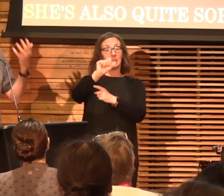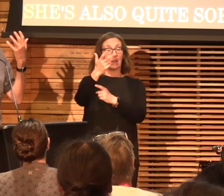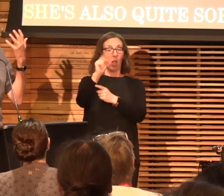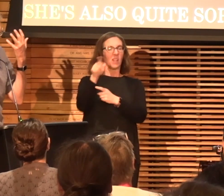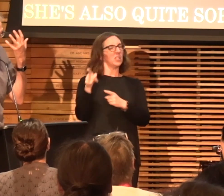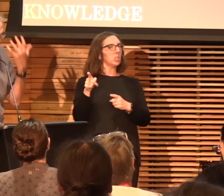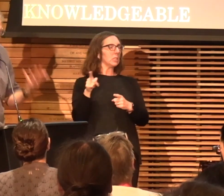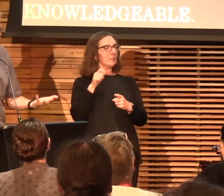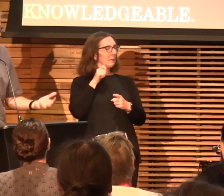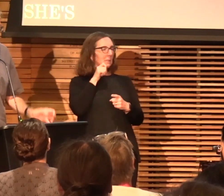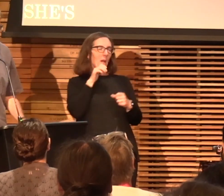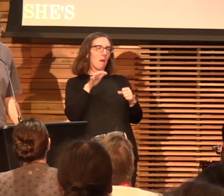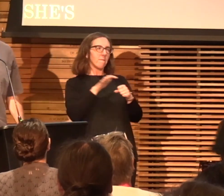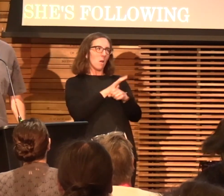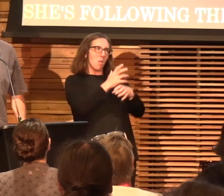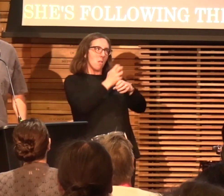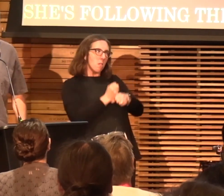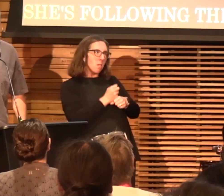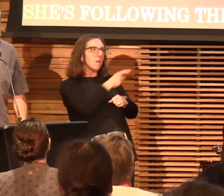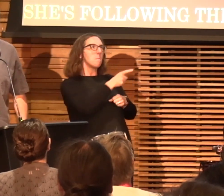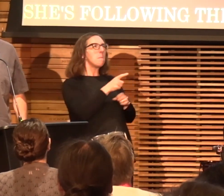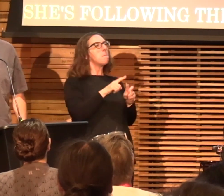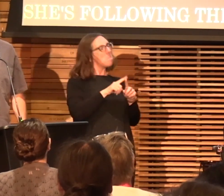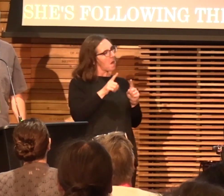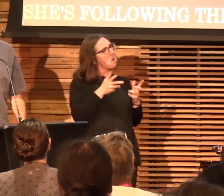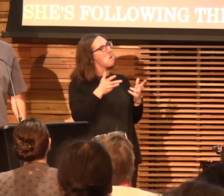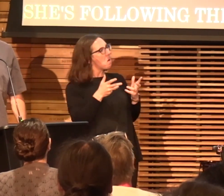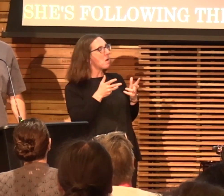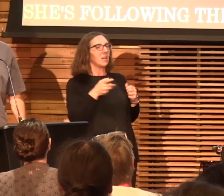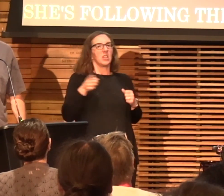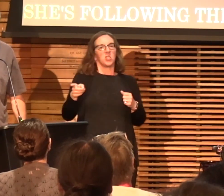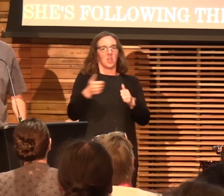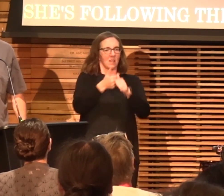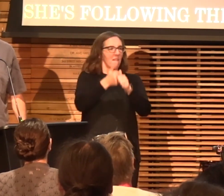She's following the Moscow show trials, the purges, the kangaroo courts,